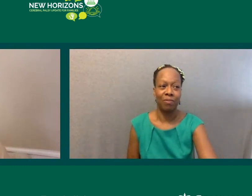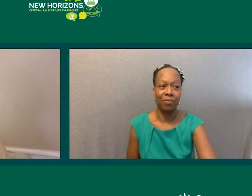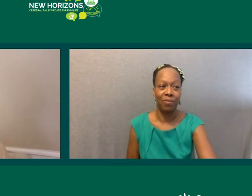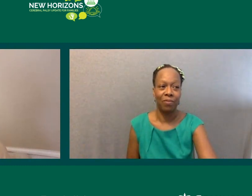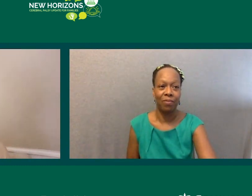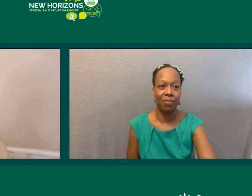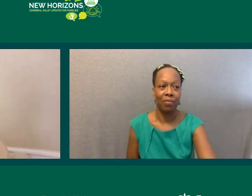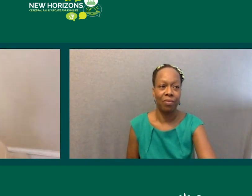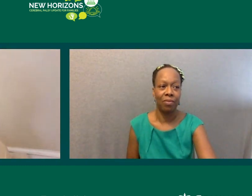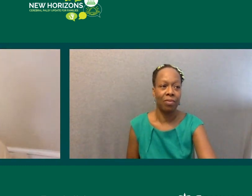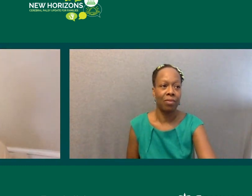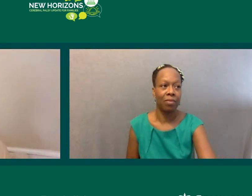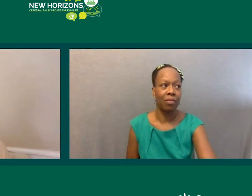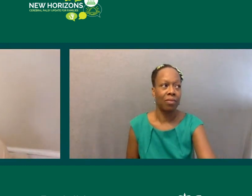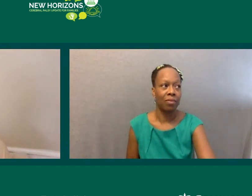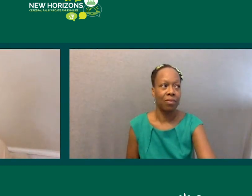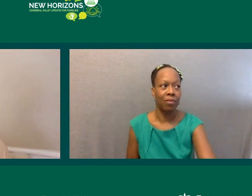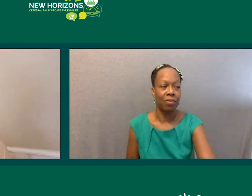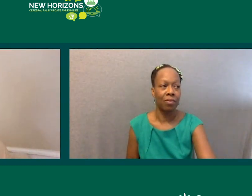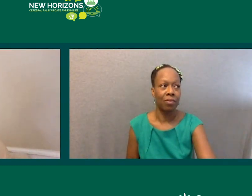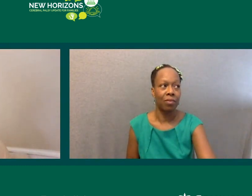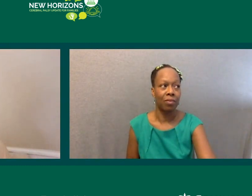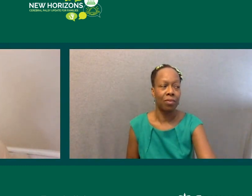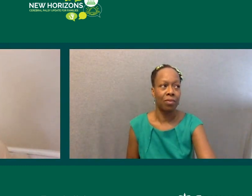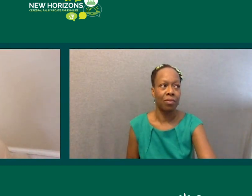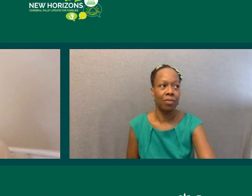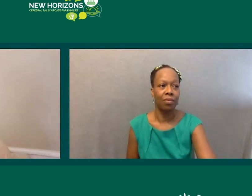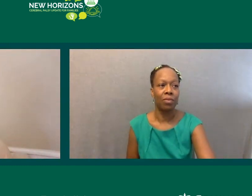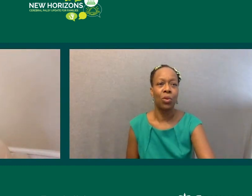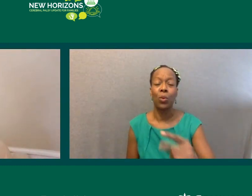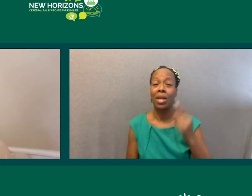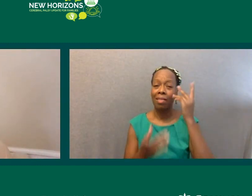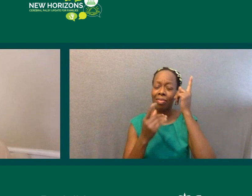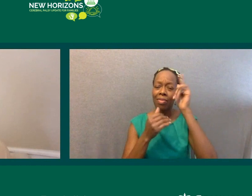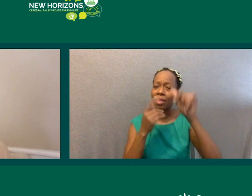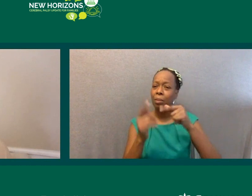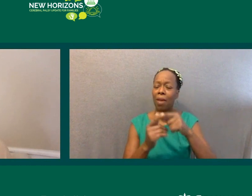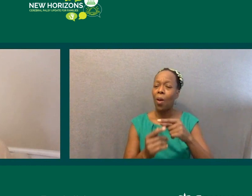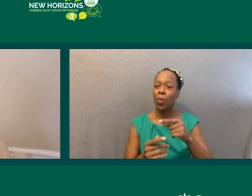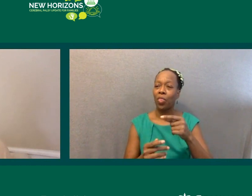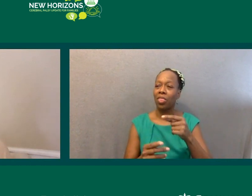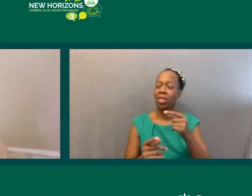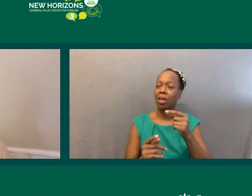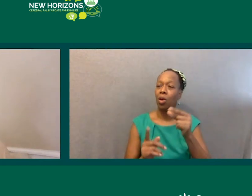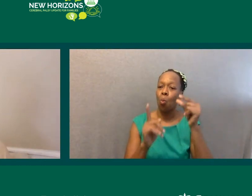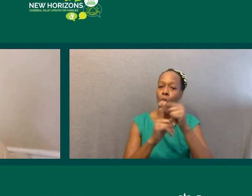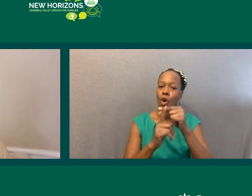please with Dr. Carmel, and when we think about the term cerebral palsy and what that means,